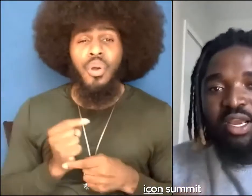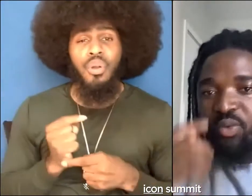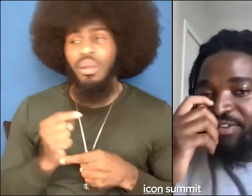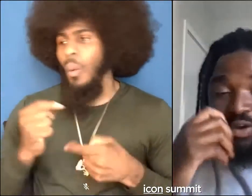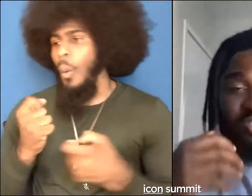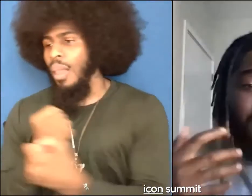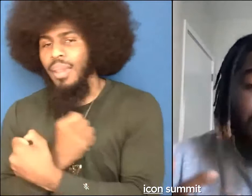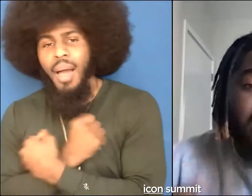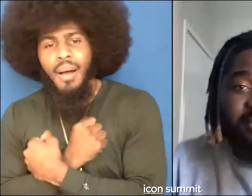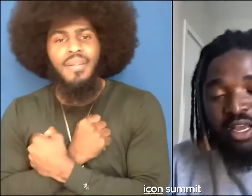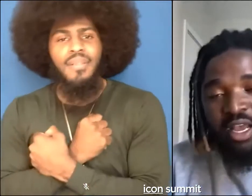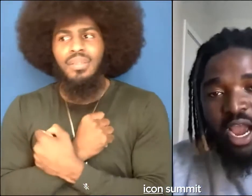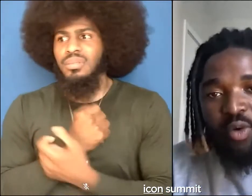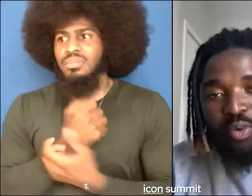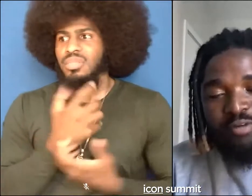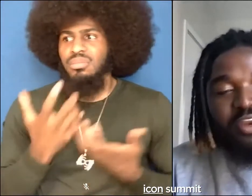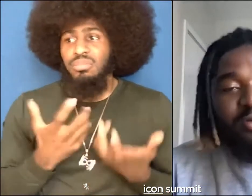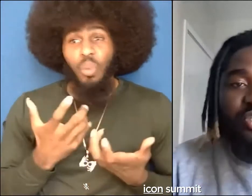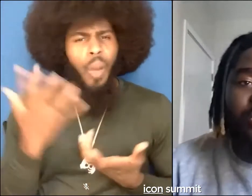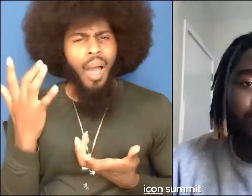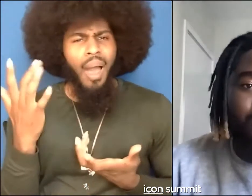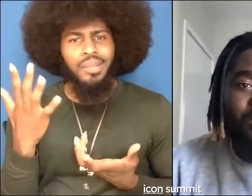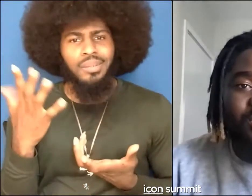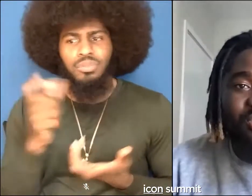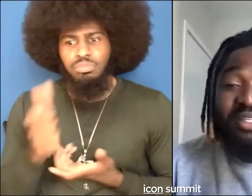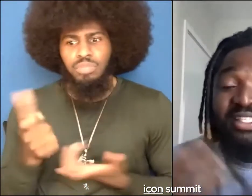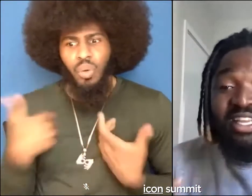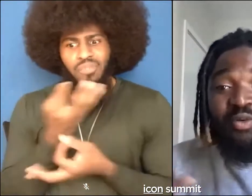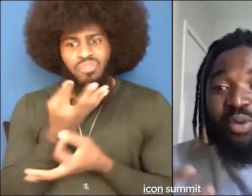Even in our work we want freedom to be creative. We want freedom to be seen for who we are.